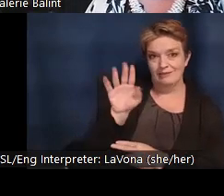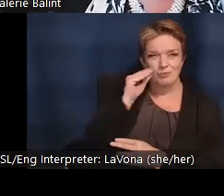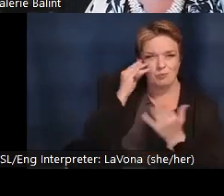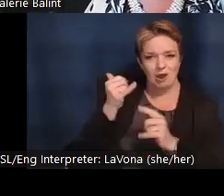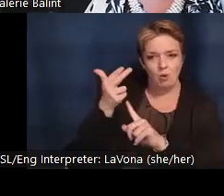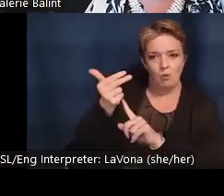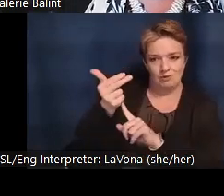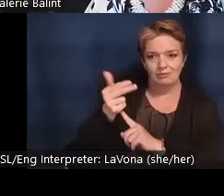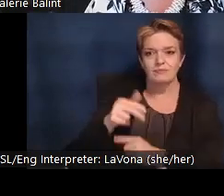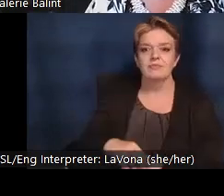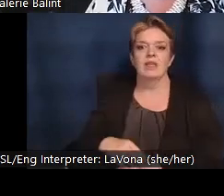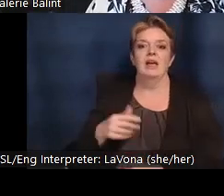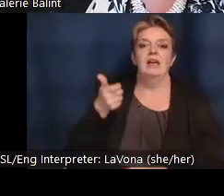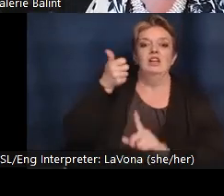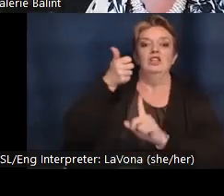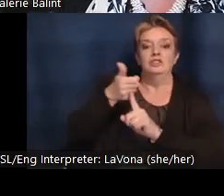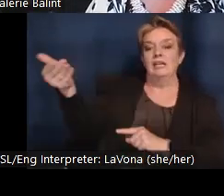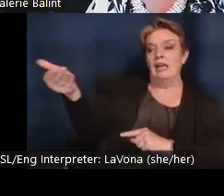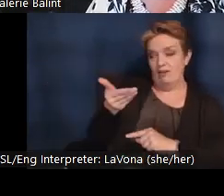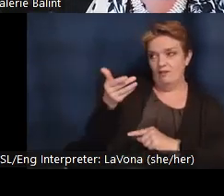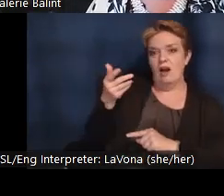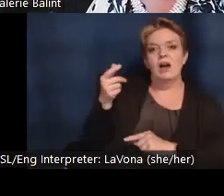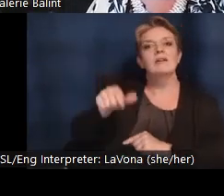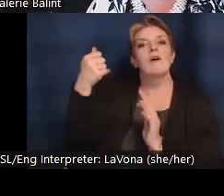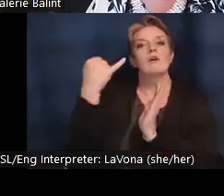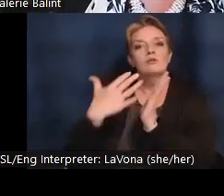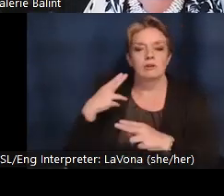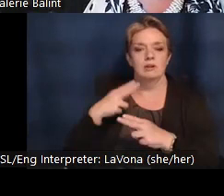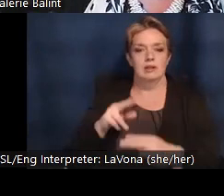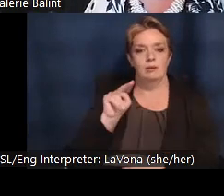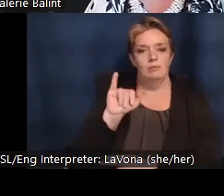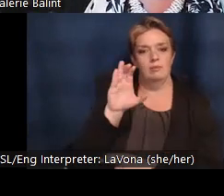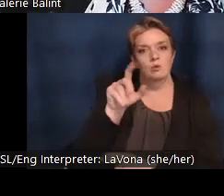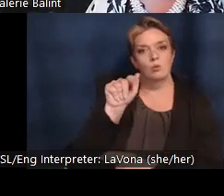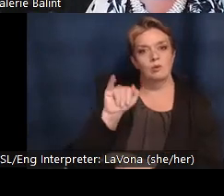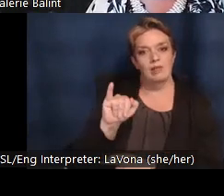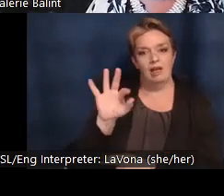to Taos at her invitation, staying at her gracious home.